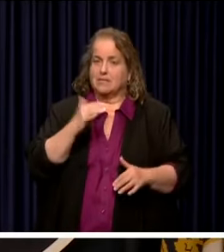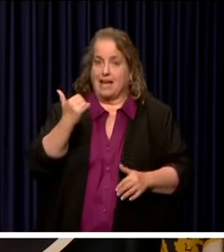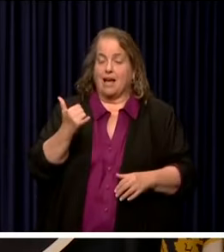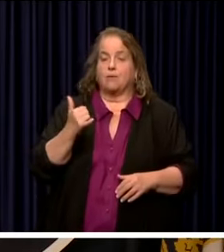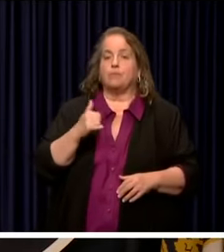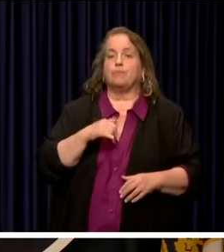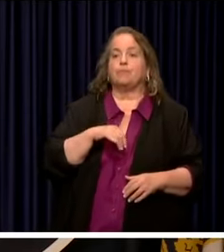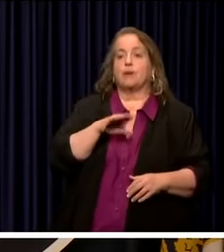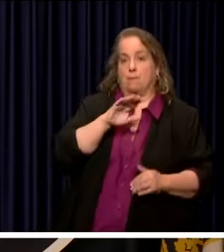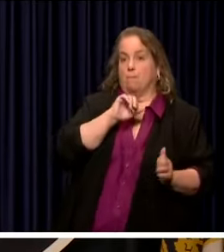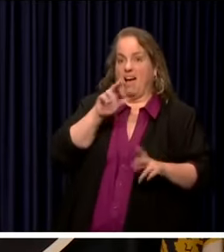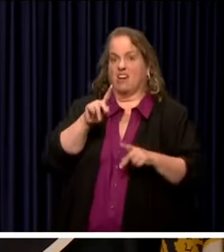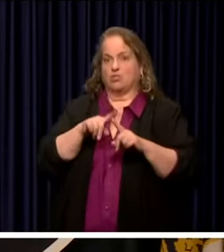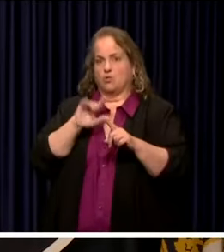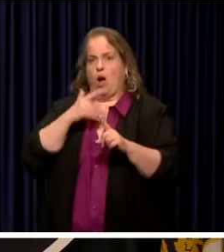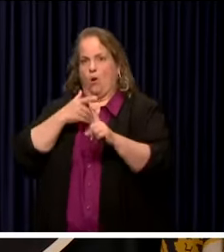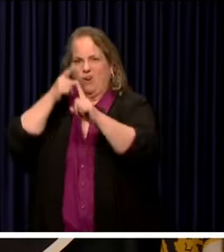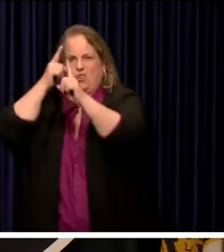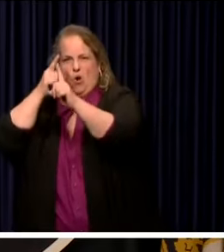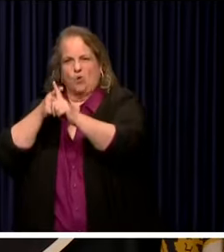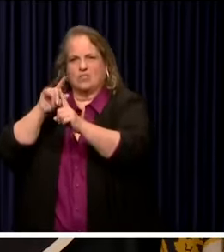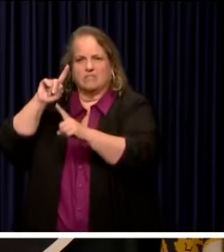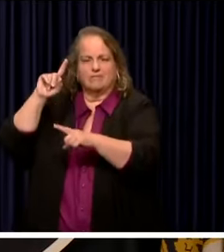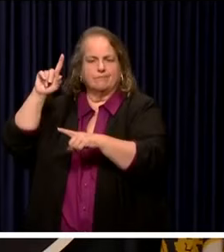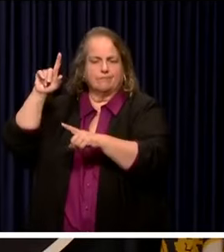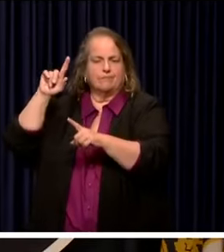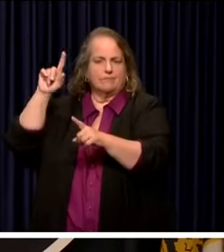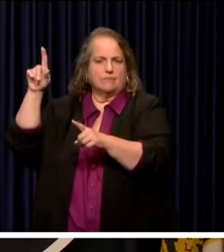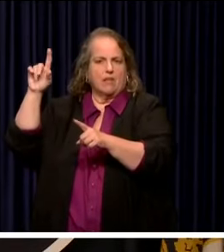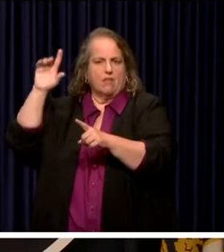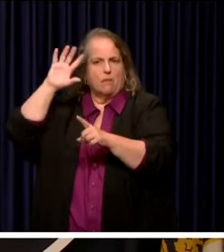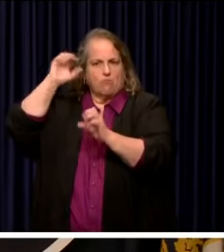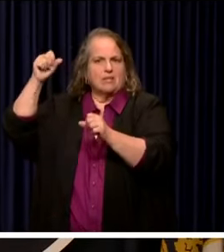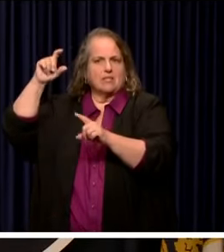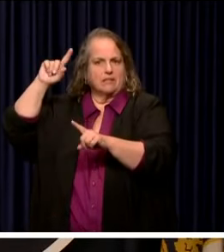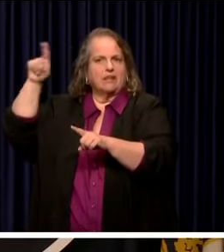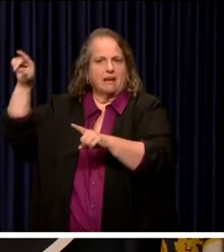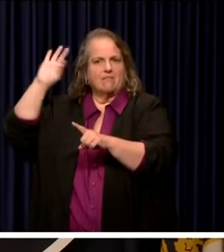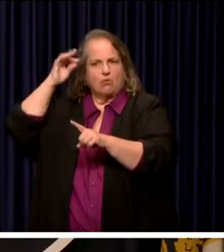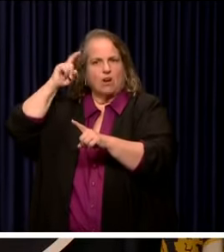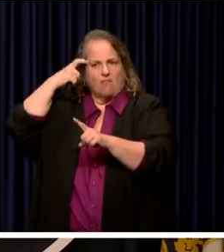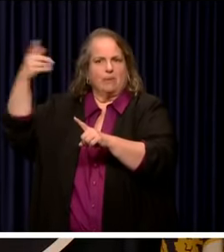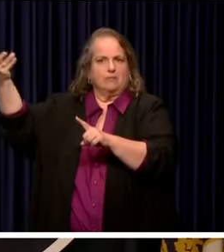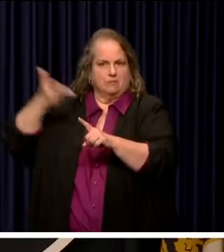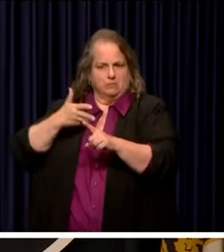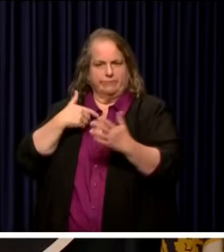SUBMIT PLANS DIRECTLY TO US ON